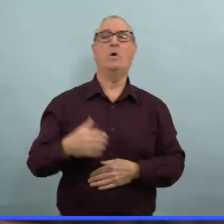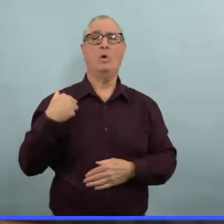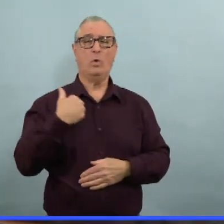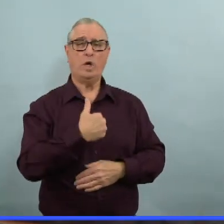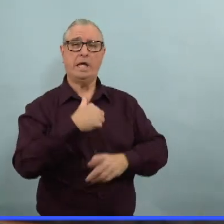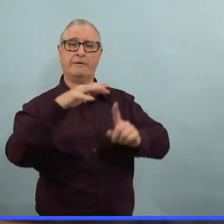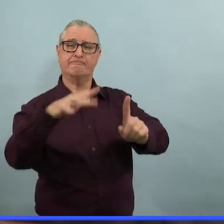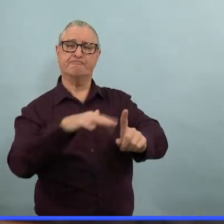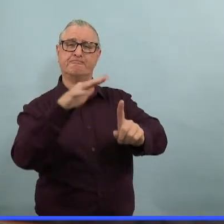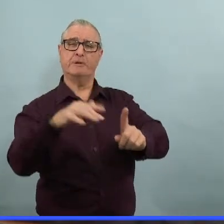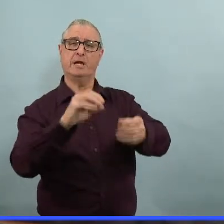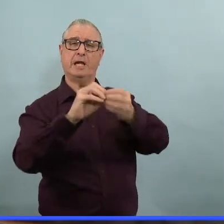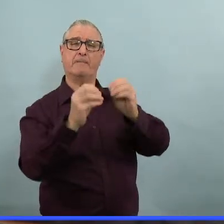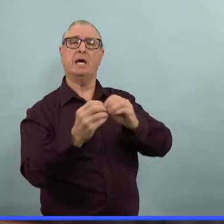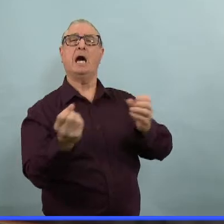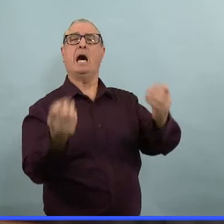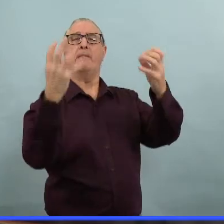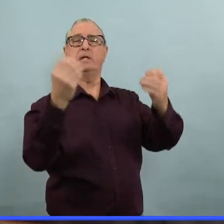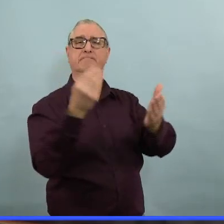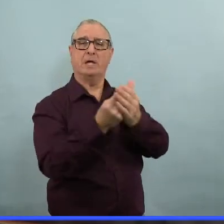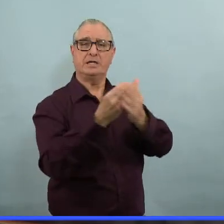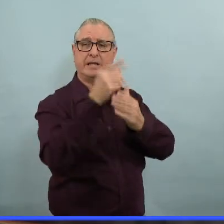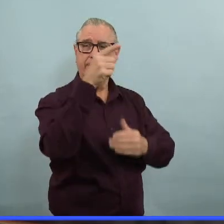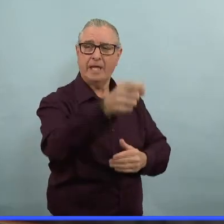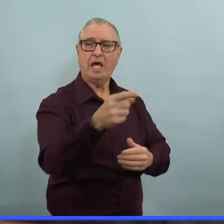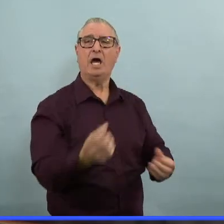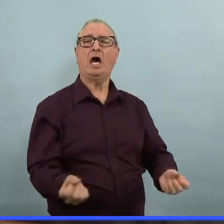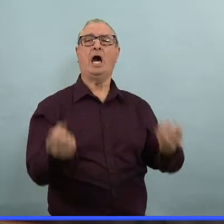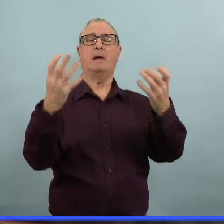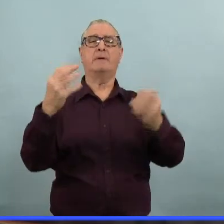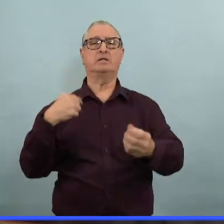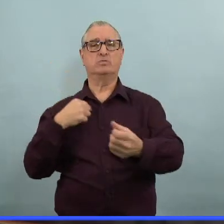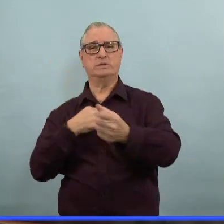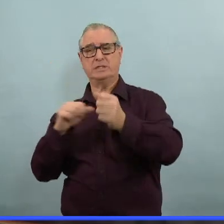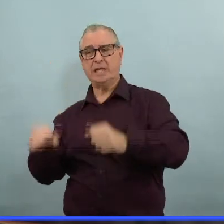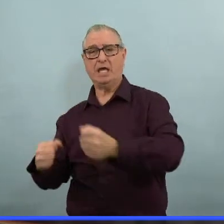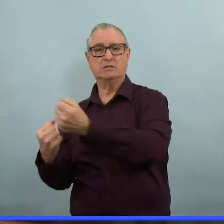as we can and so what we have heard from the business community from the chambers and others